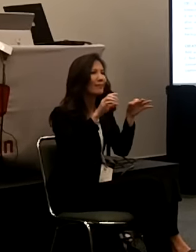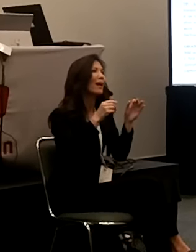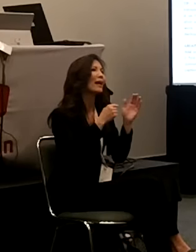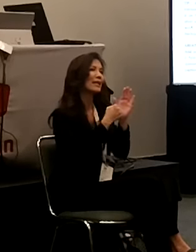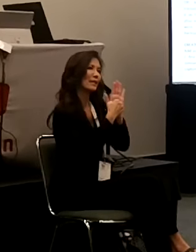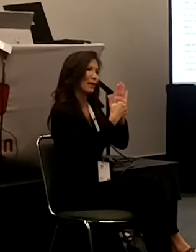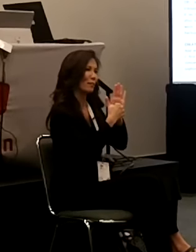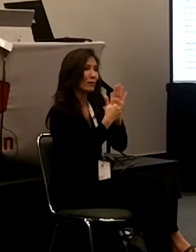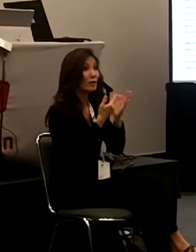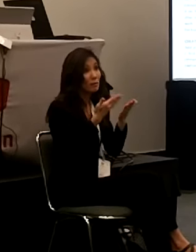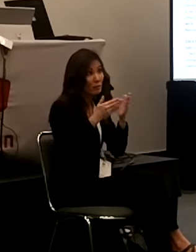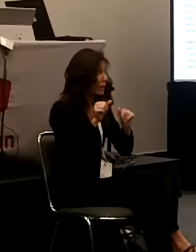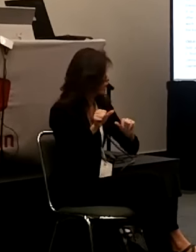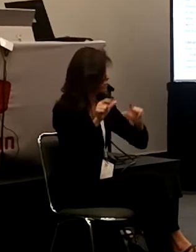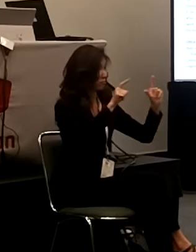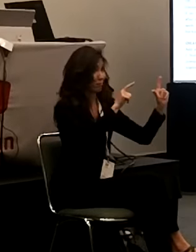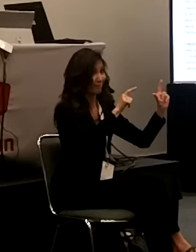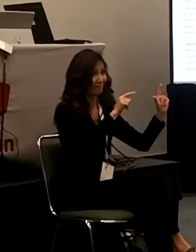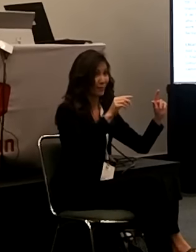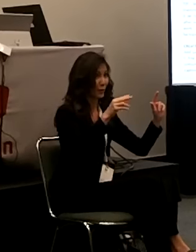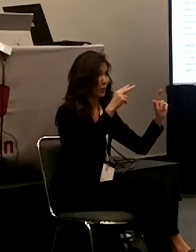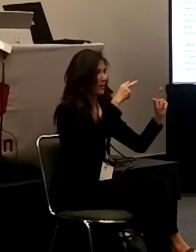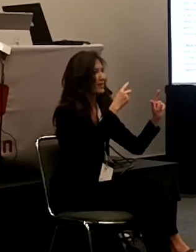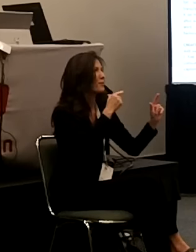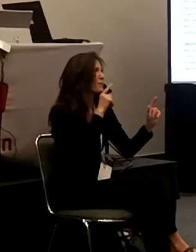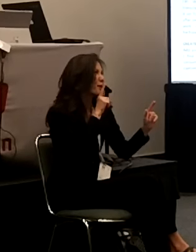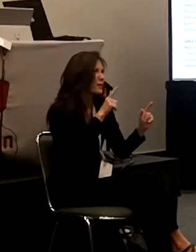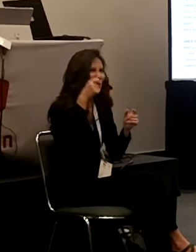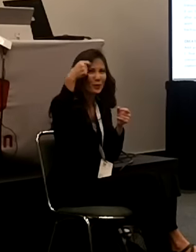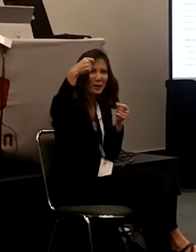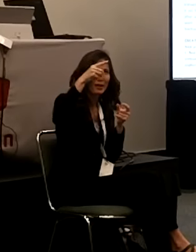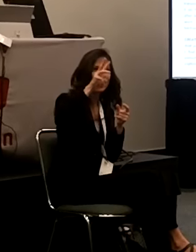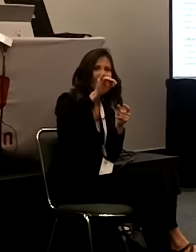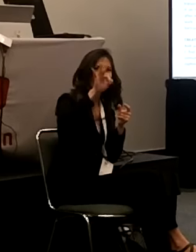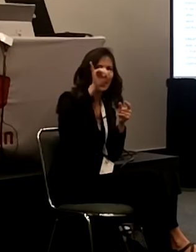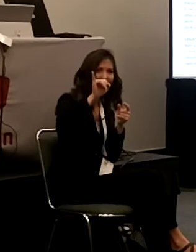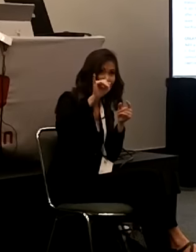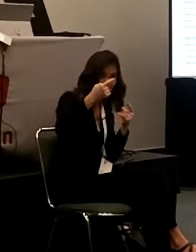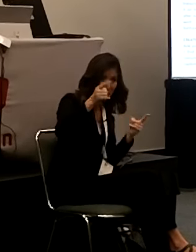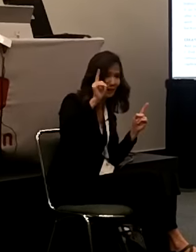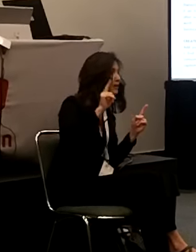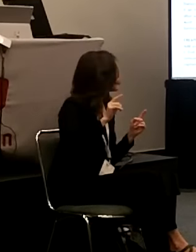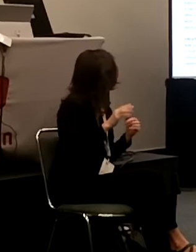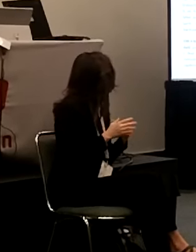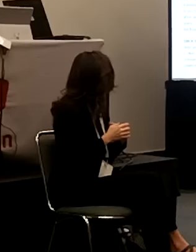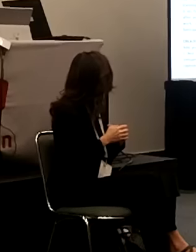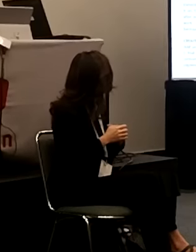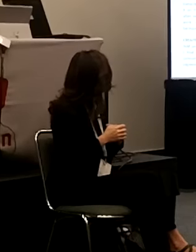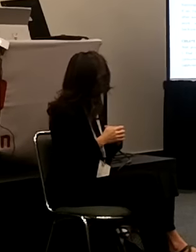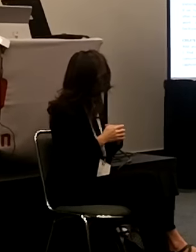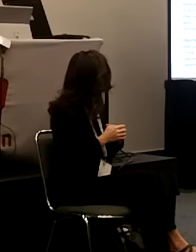I might be able to play that, but I'm not sure if the WiFi will work - we'll find out. There's that, and then the second one is